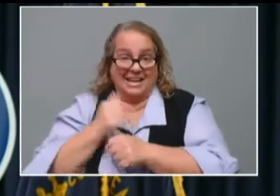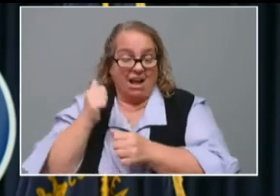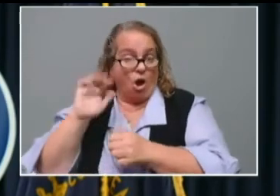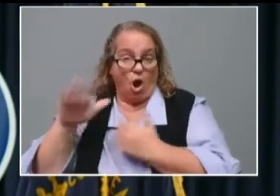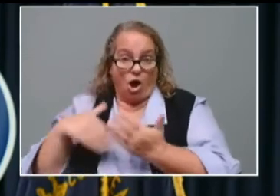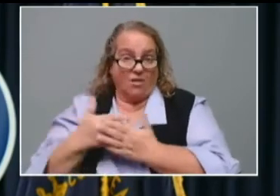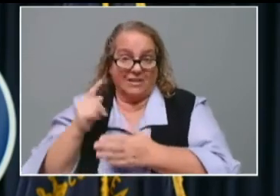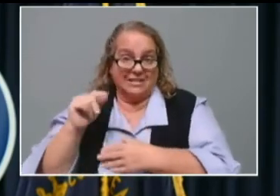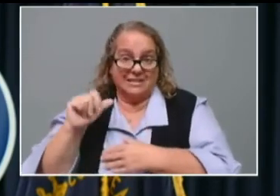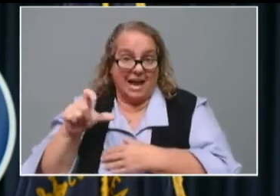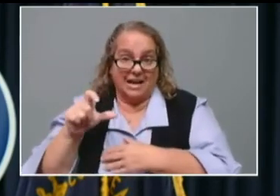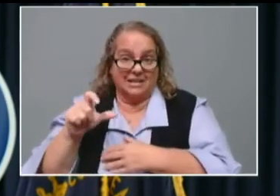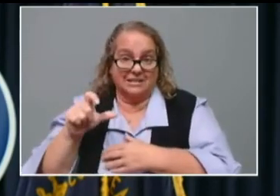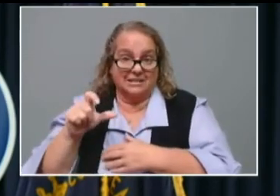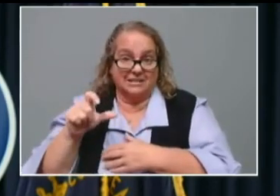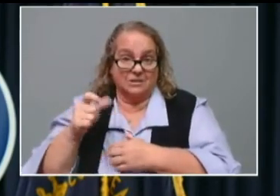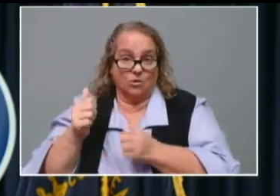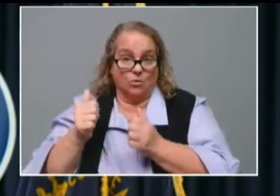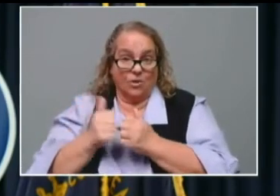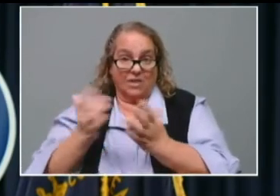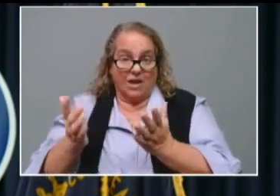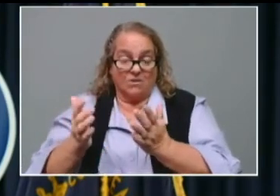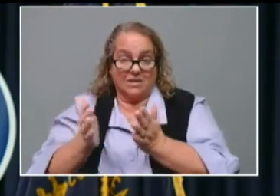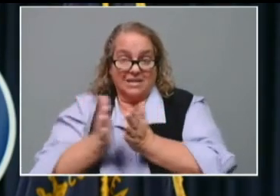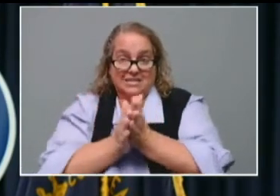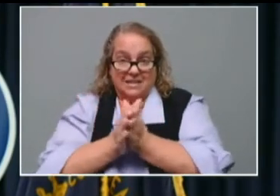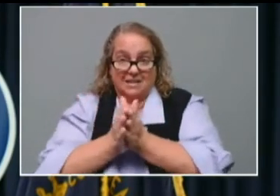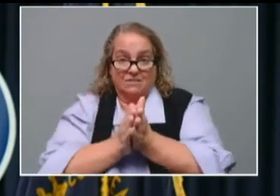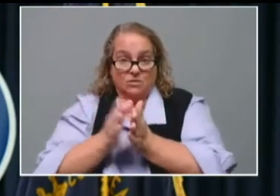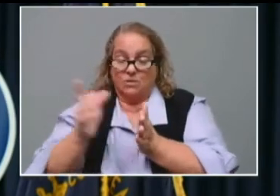didn't they weren't in Kentucky before or they hadn't expanded. And so each of